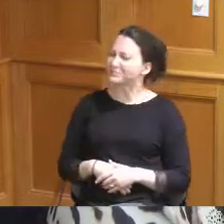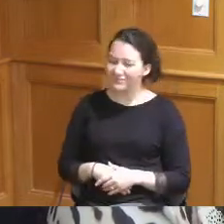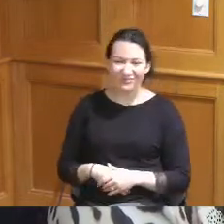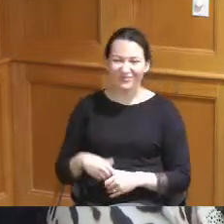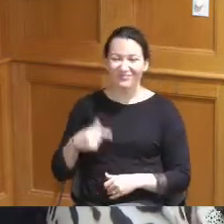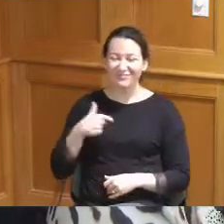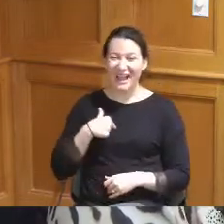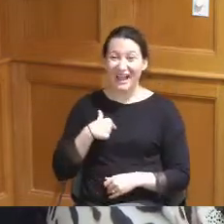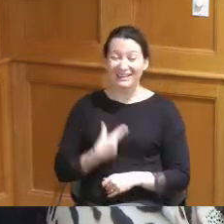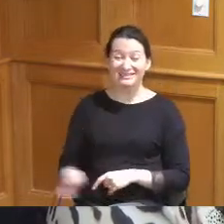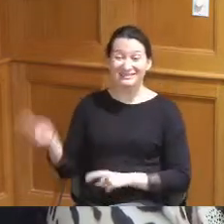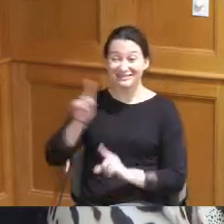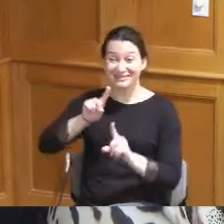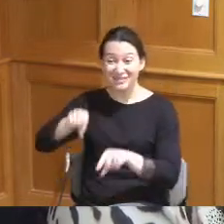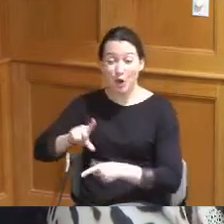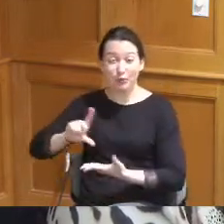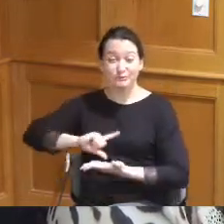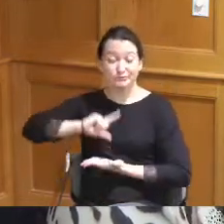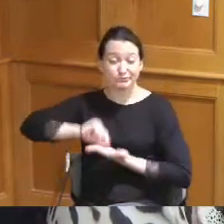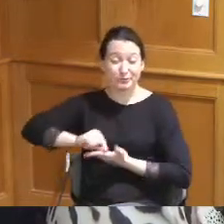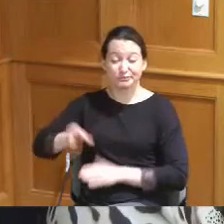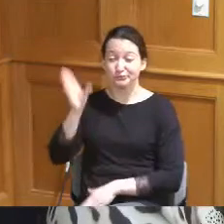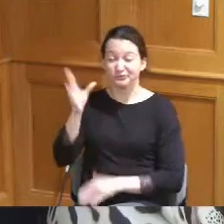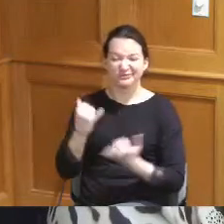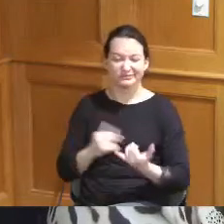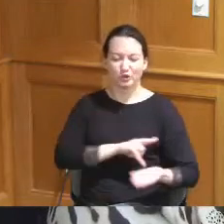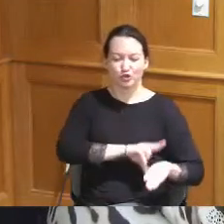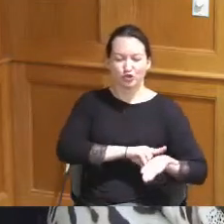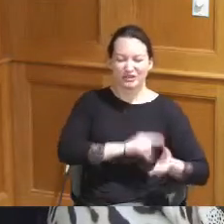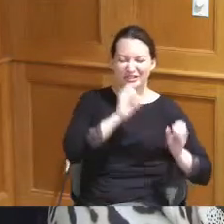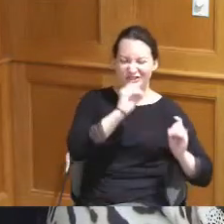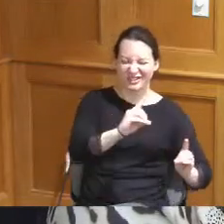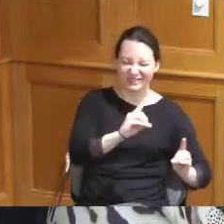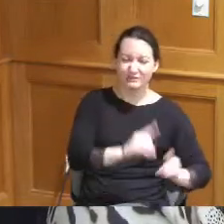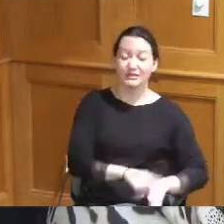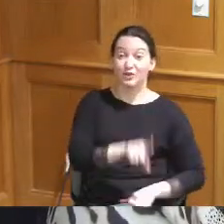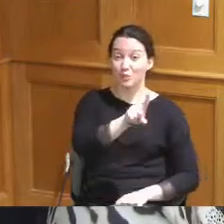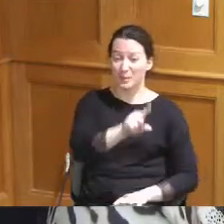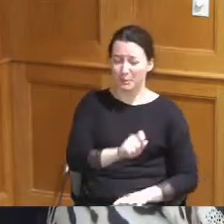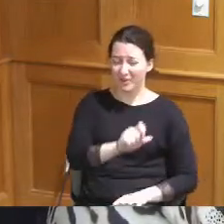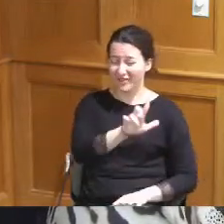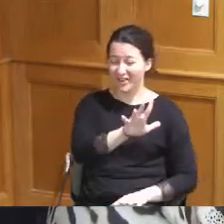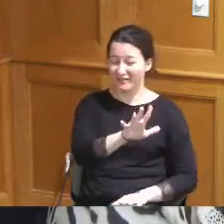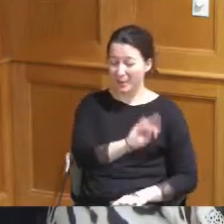make the press conference today for the nursing education a 1.5 million dollars that we approve